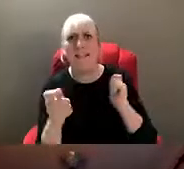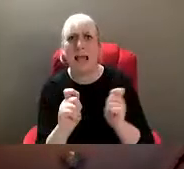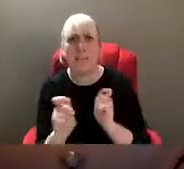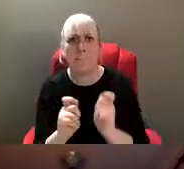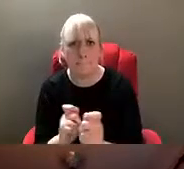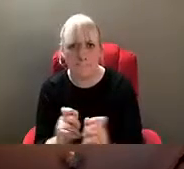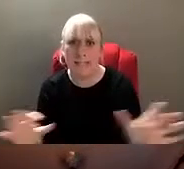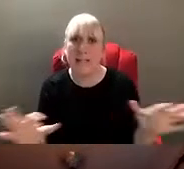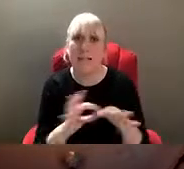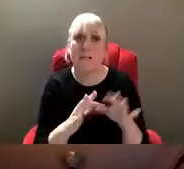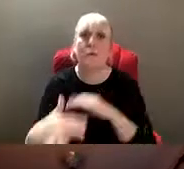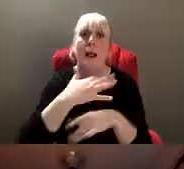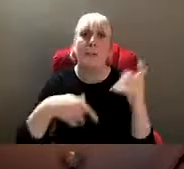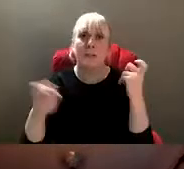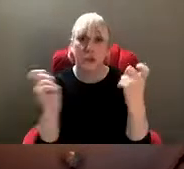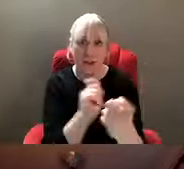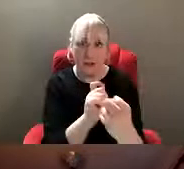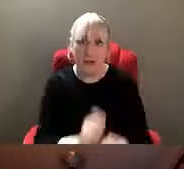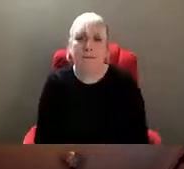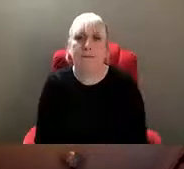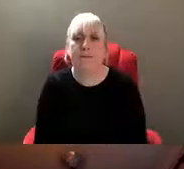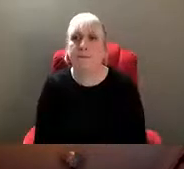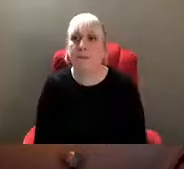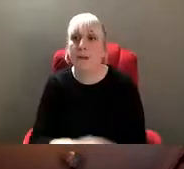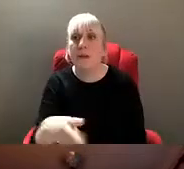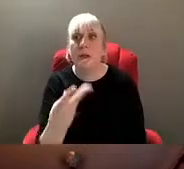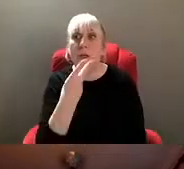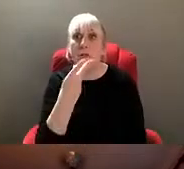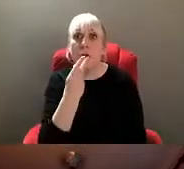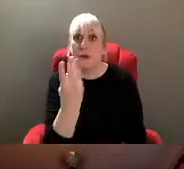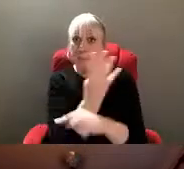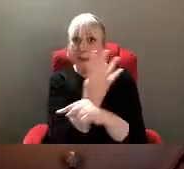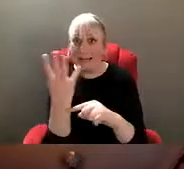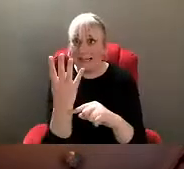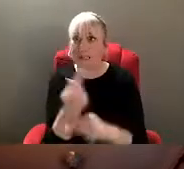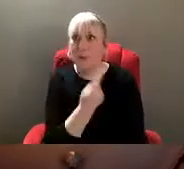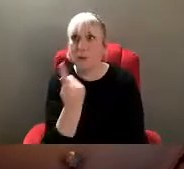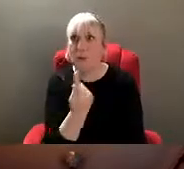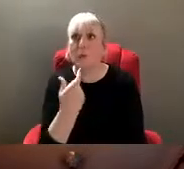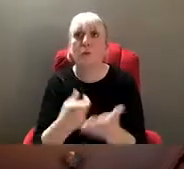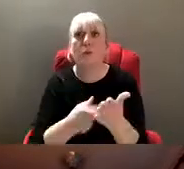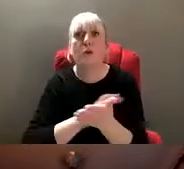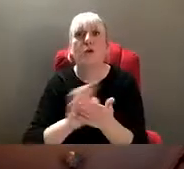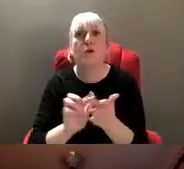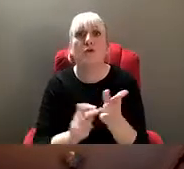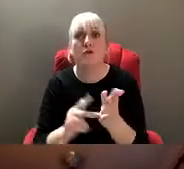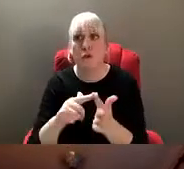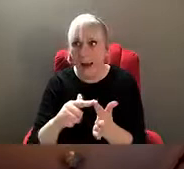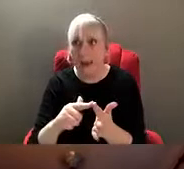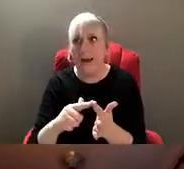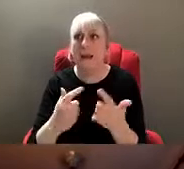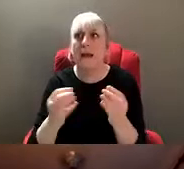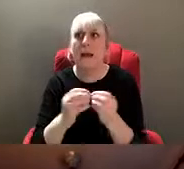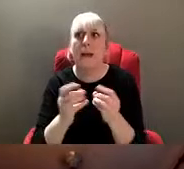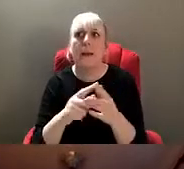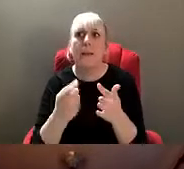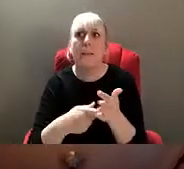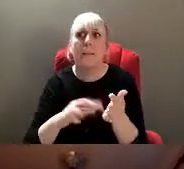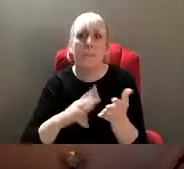change now the third panelist we are having is ryan bernardino uh we've let's welcome her